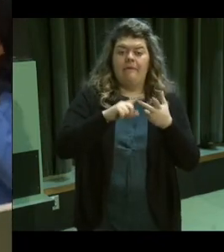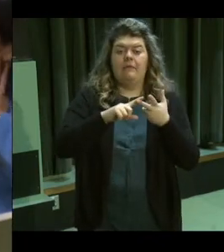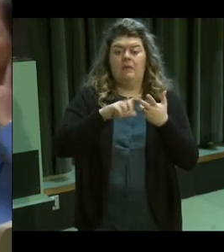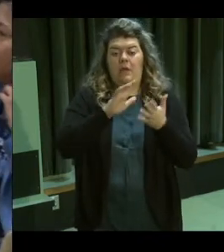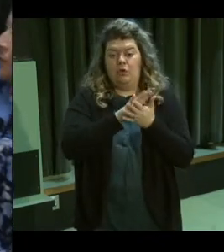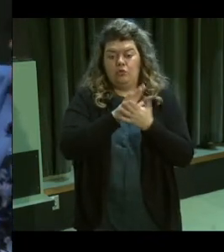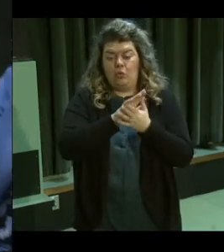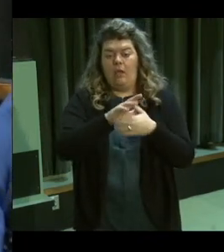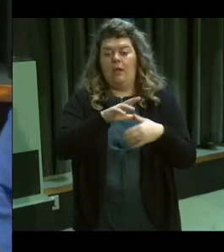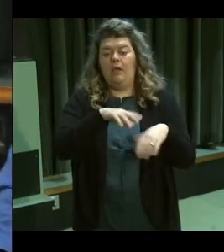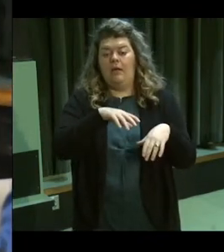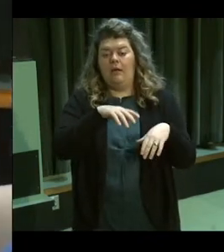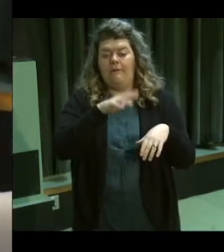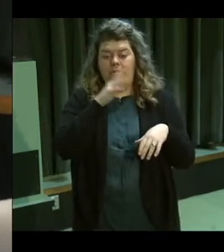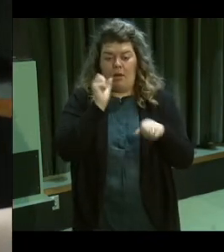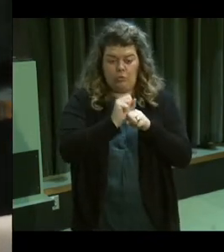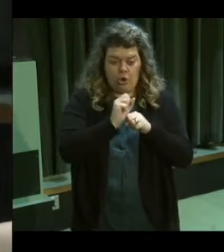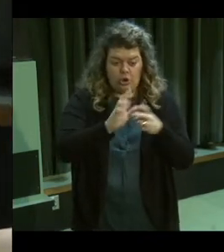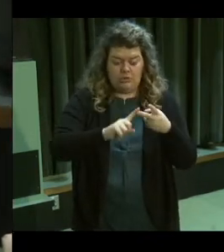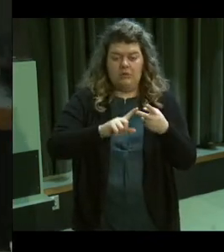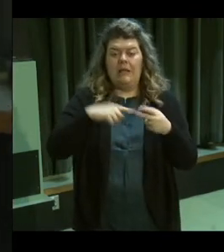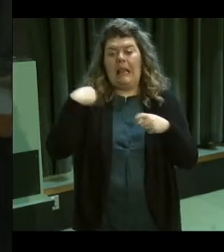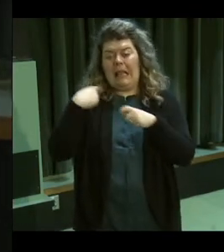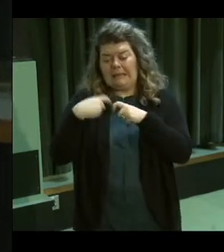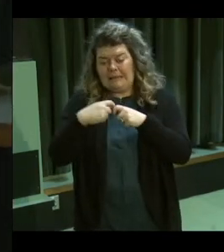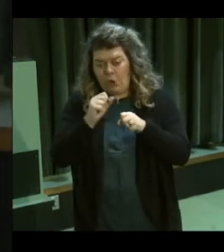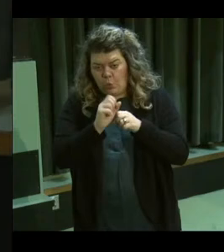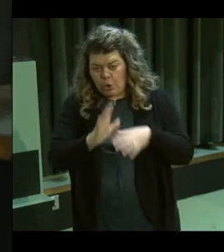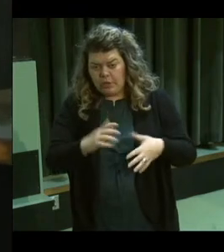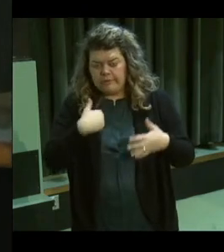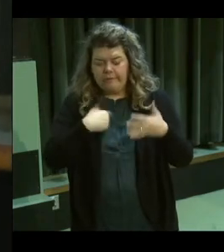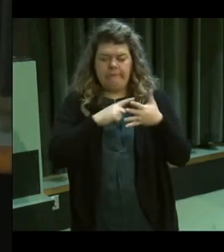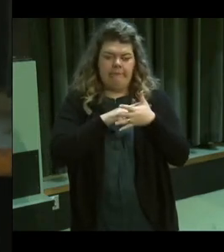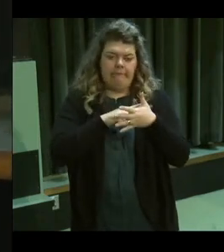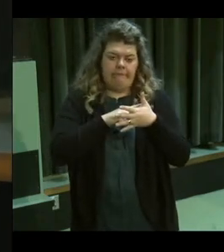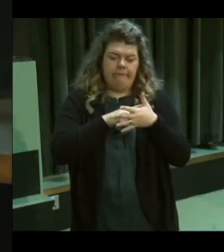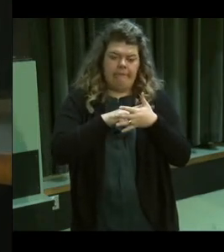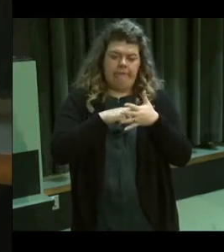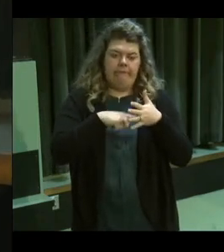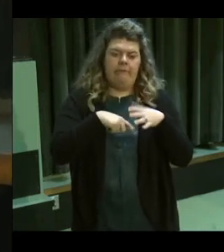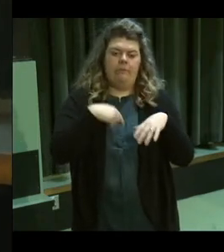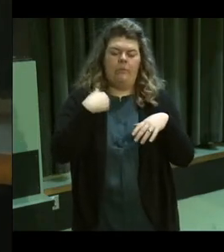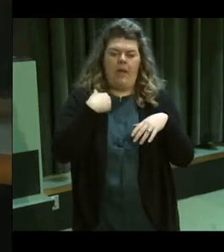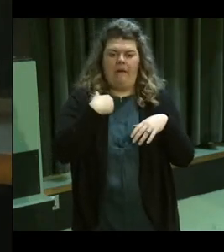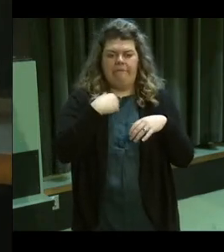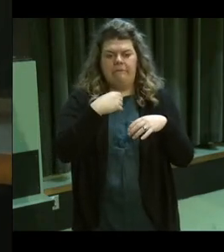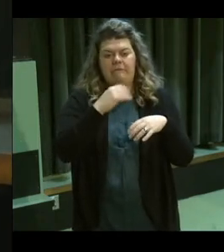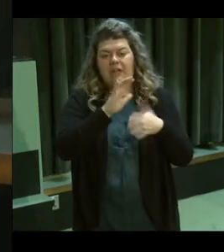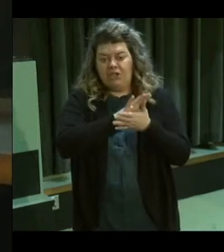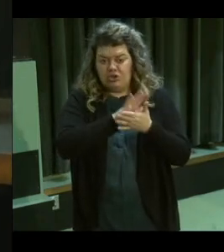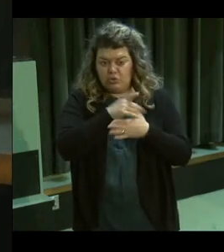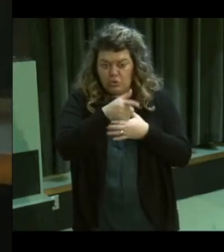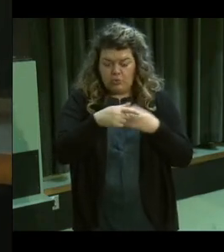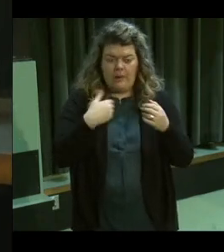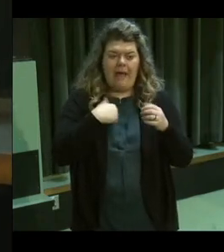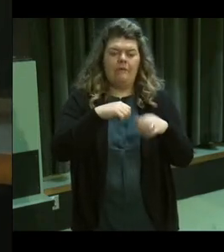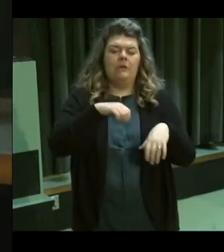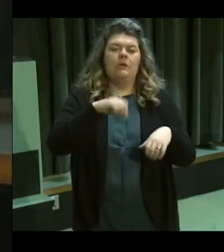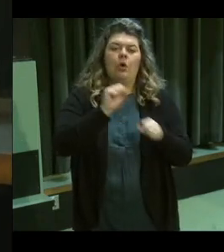School for women workers, we